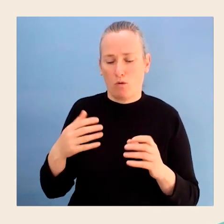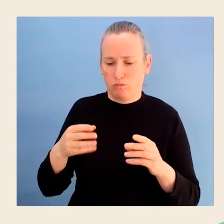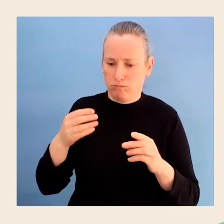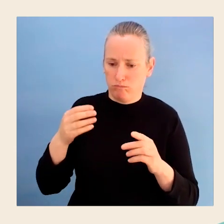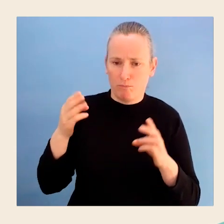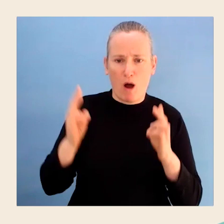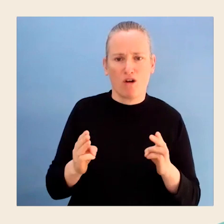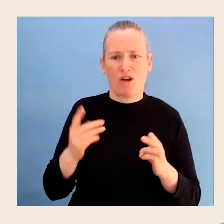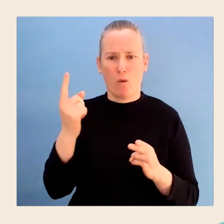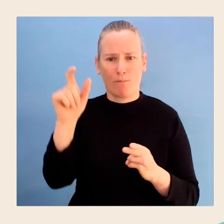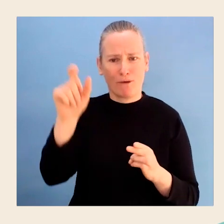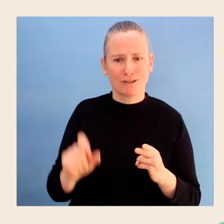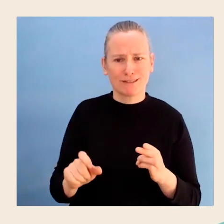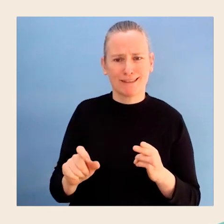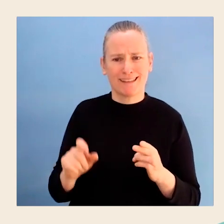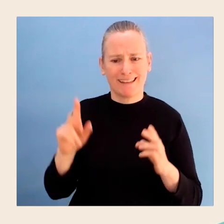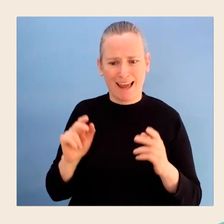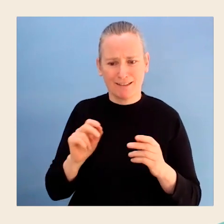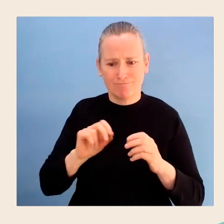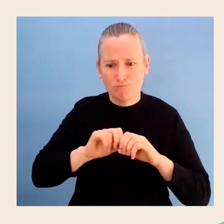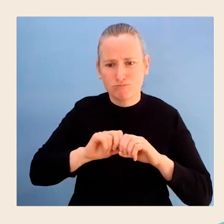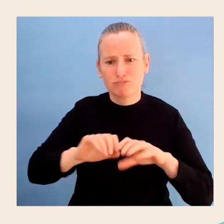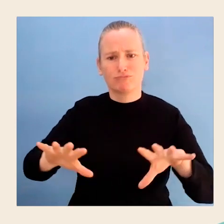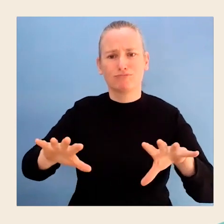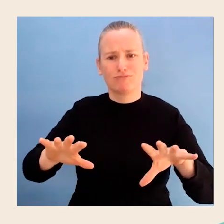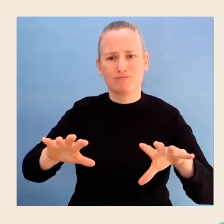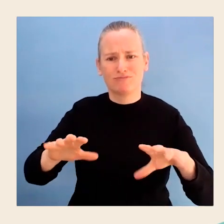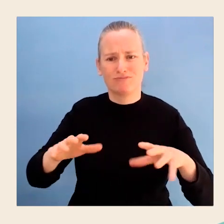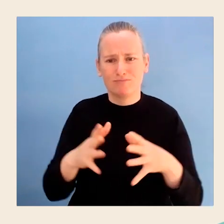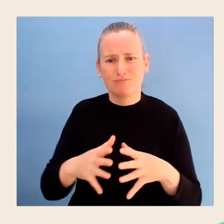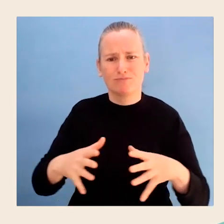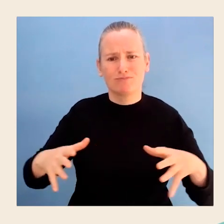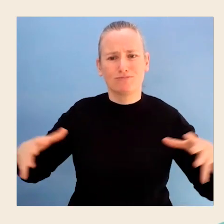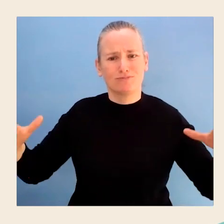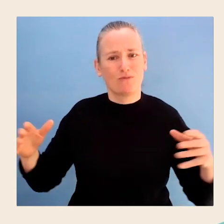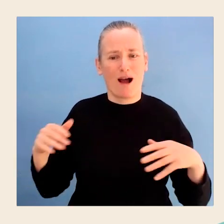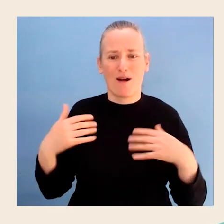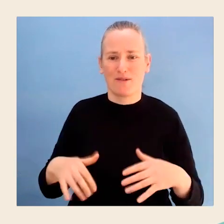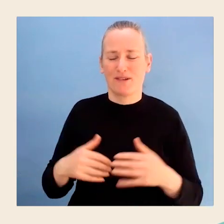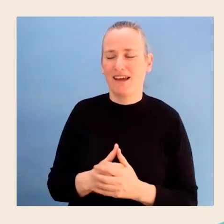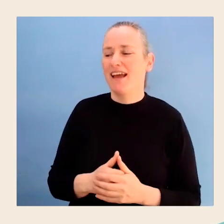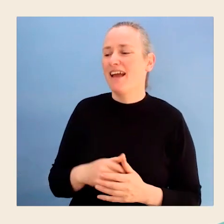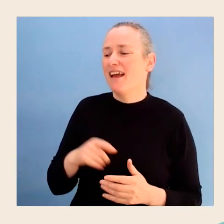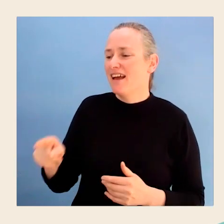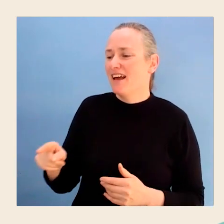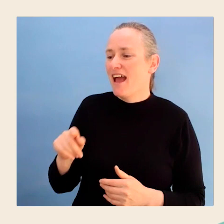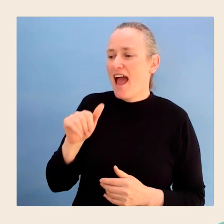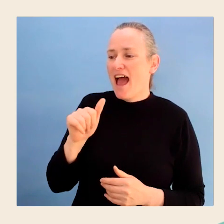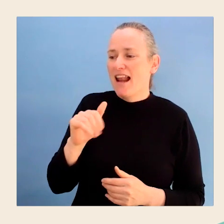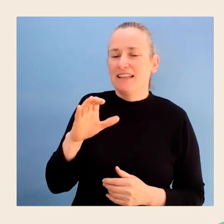and how that can snowball into a movement. For Alice Sheppard, I wonder, could you tell us a little bit